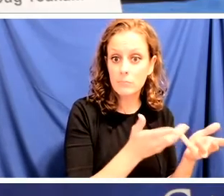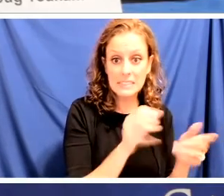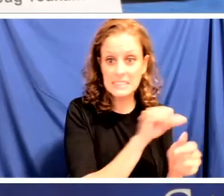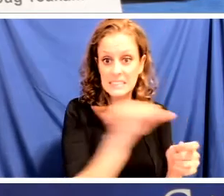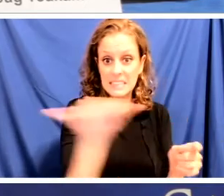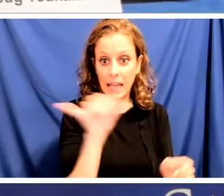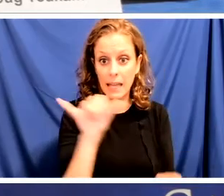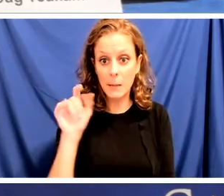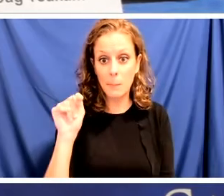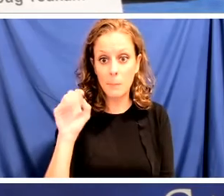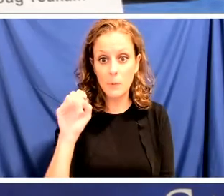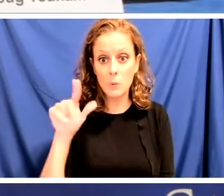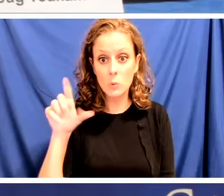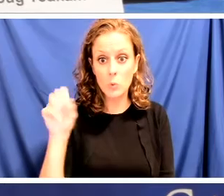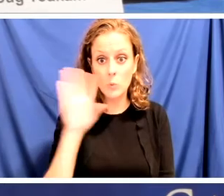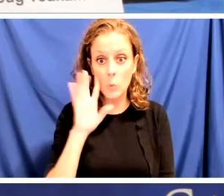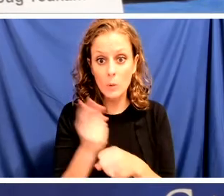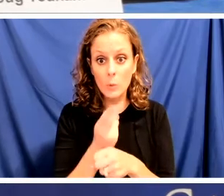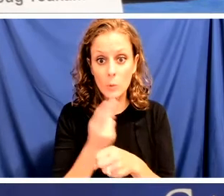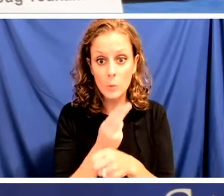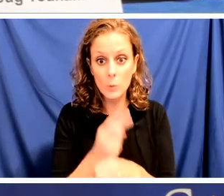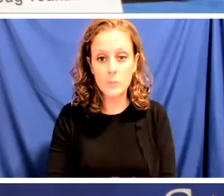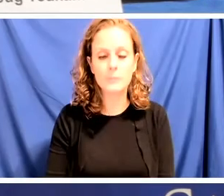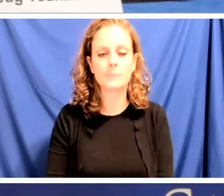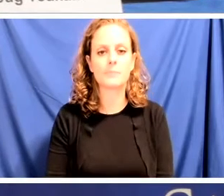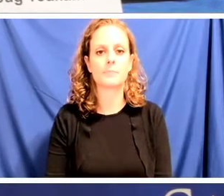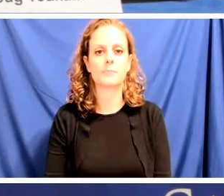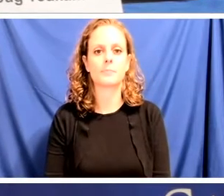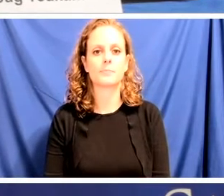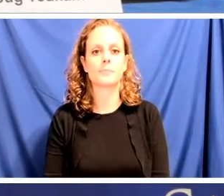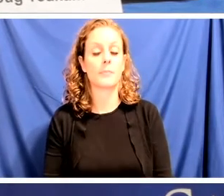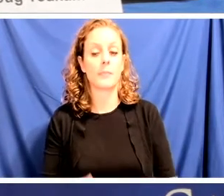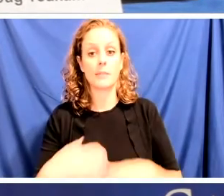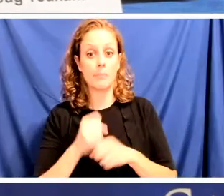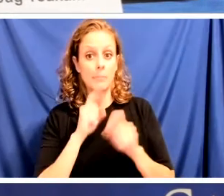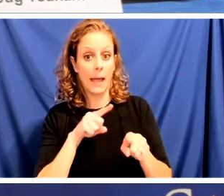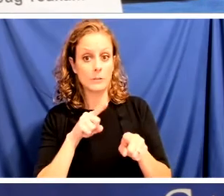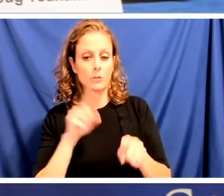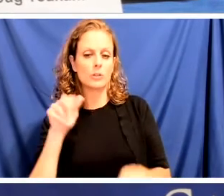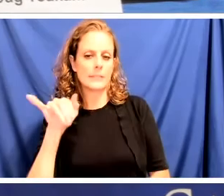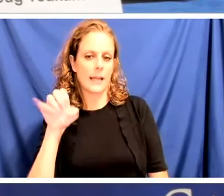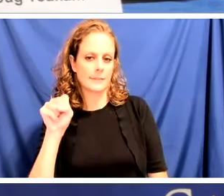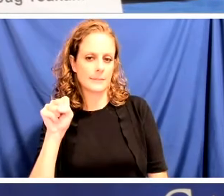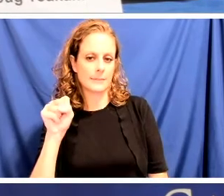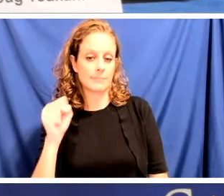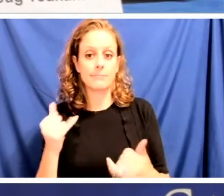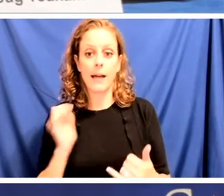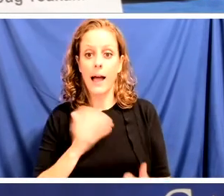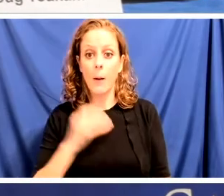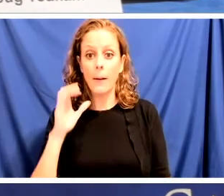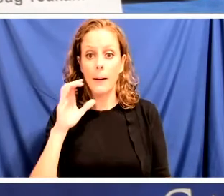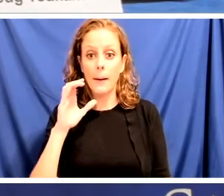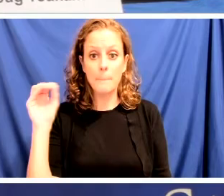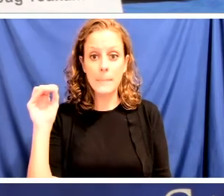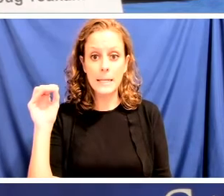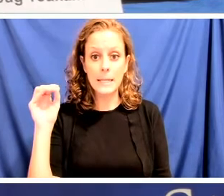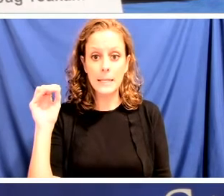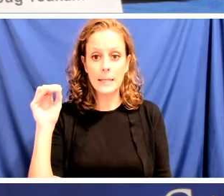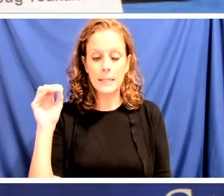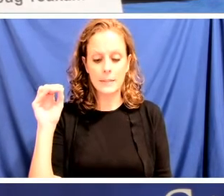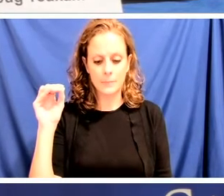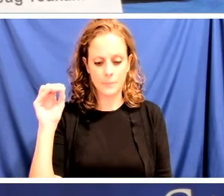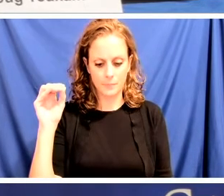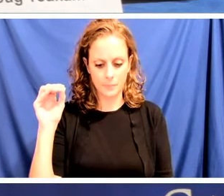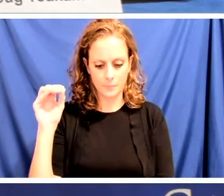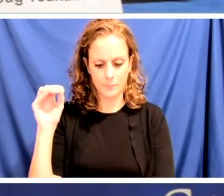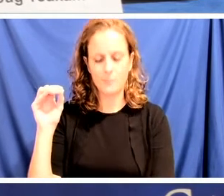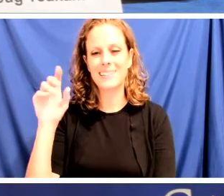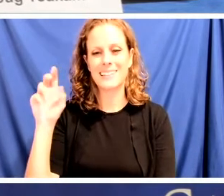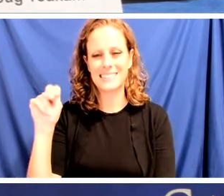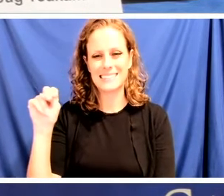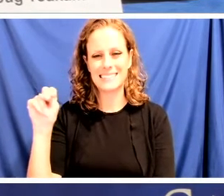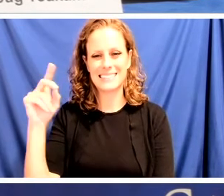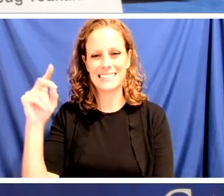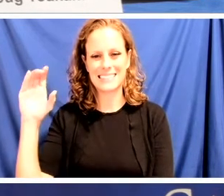Like I said earlier, our company currently is working with approximately 180 cities counties special districts school districts all across the state.